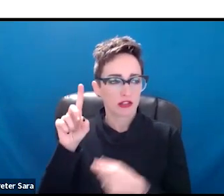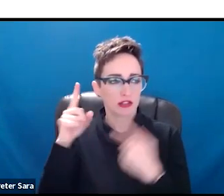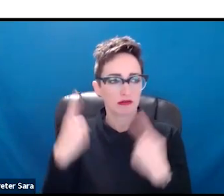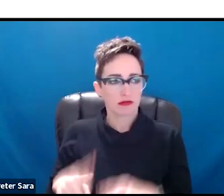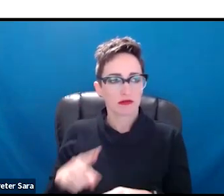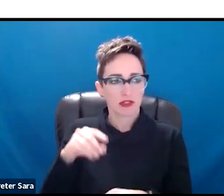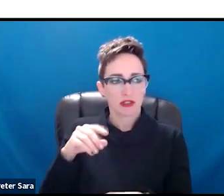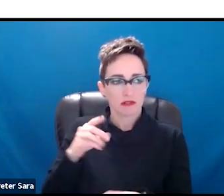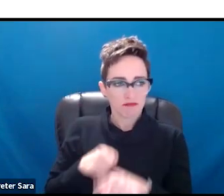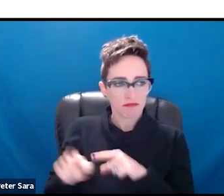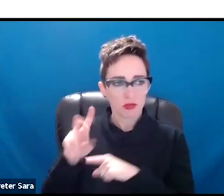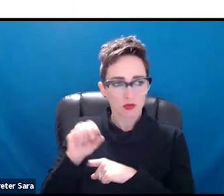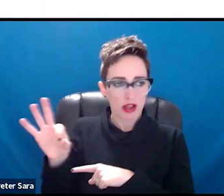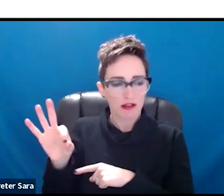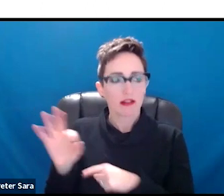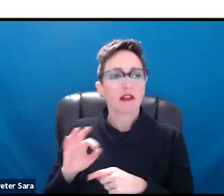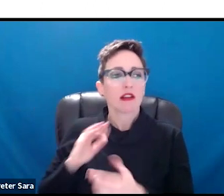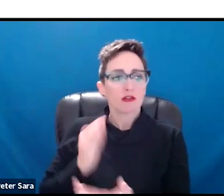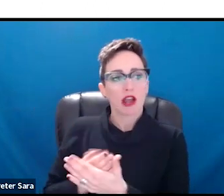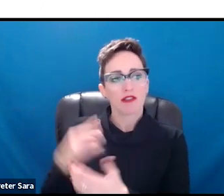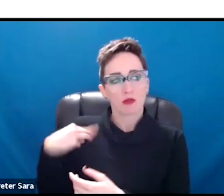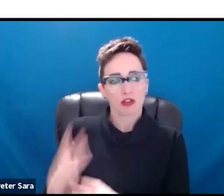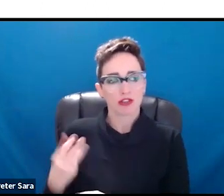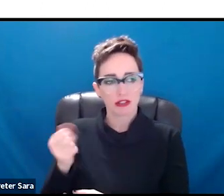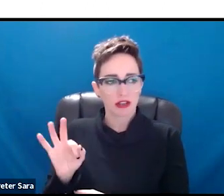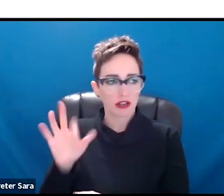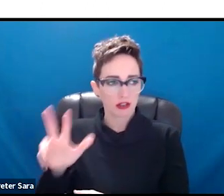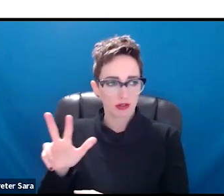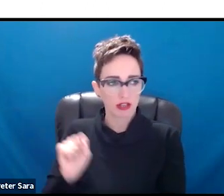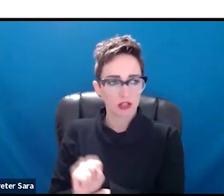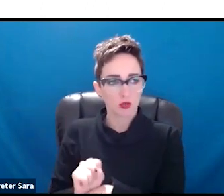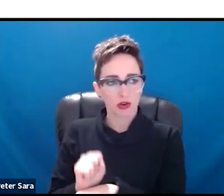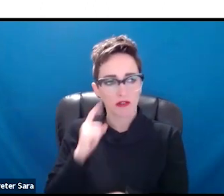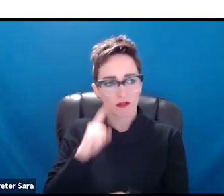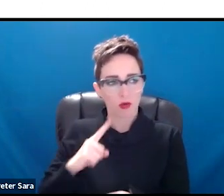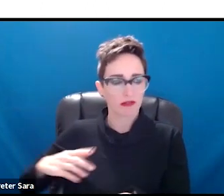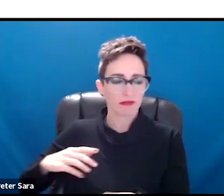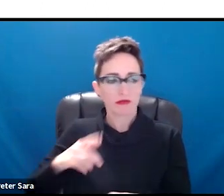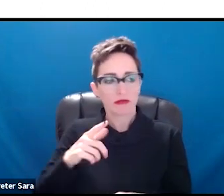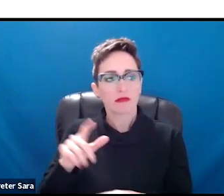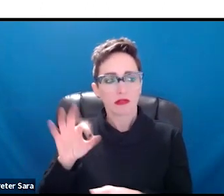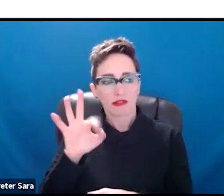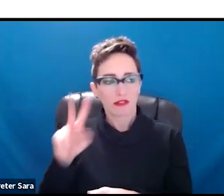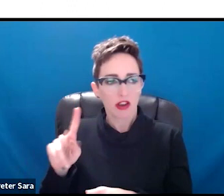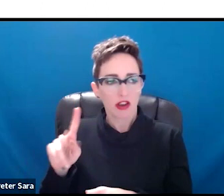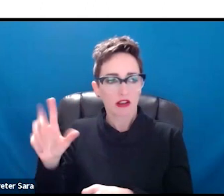Rob first came to Washington in 1993 to work for the late U.S. Senator Frank R. Lautenberg of New Jersey